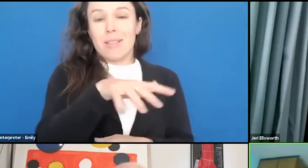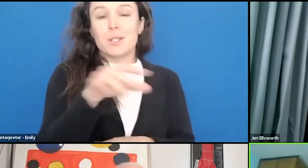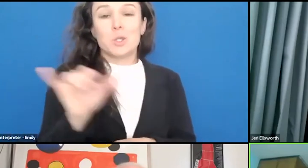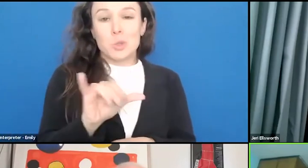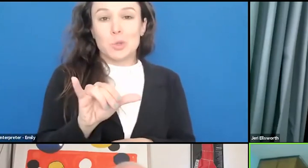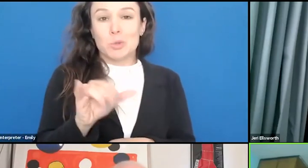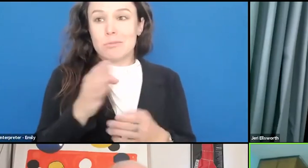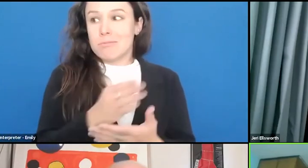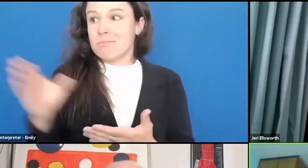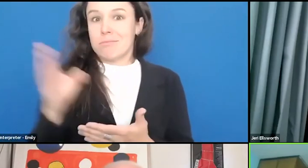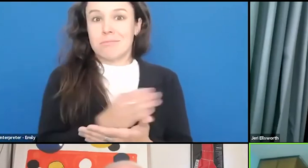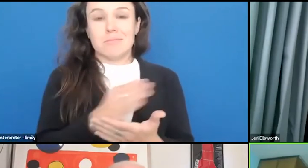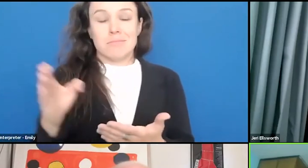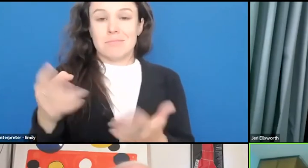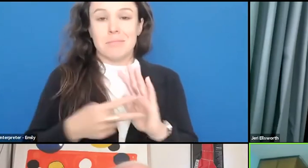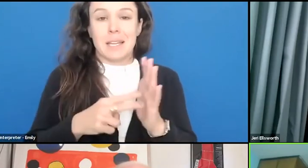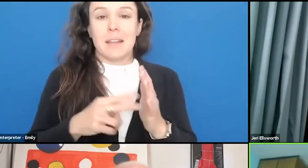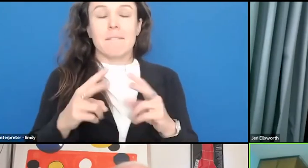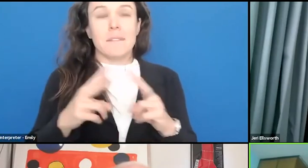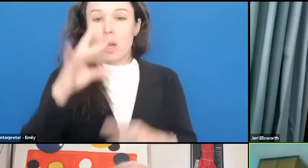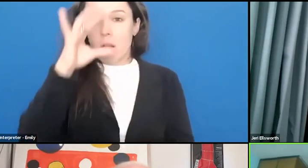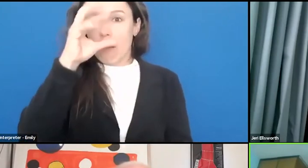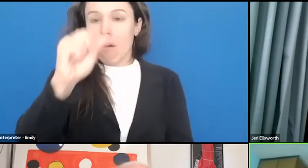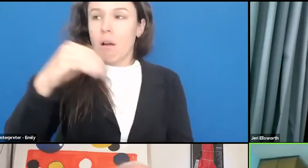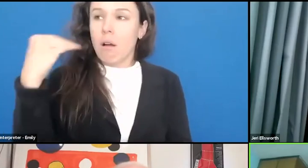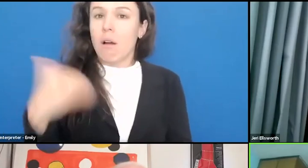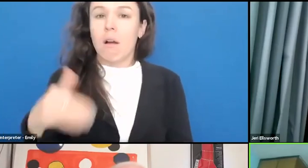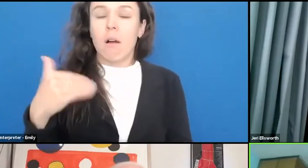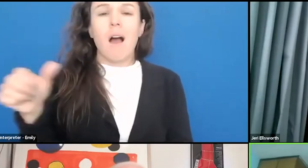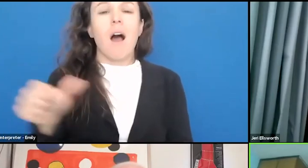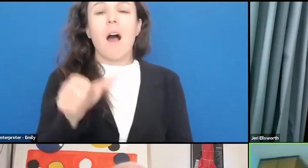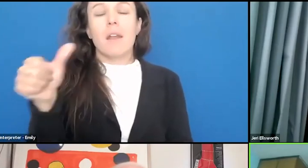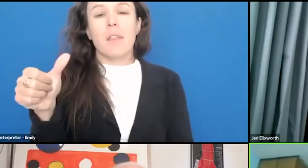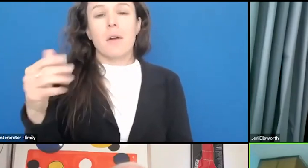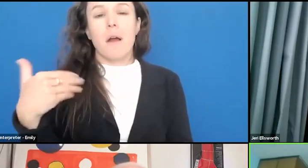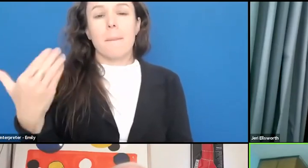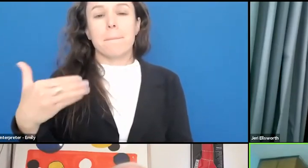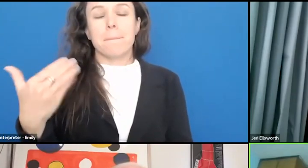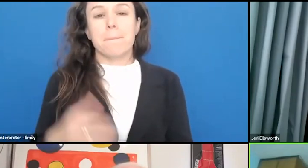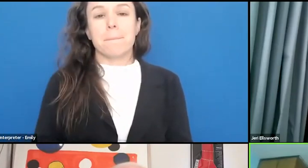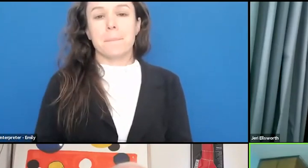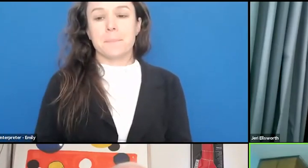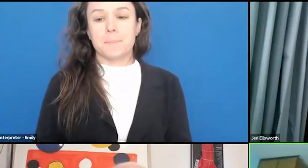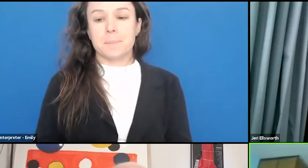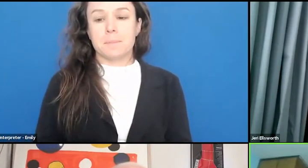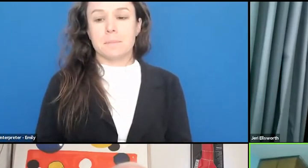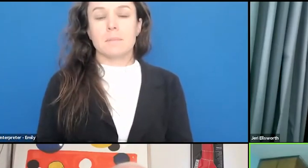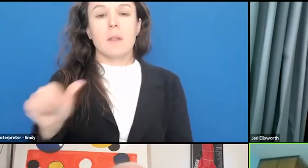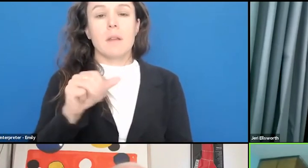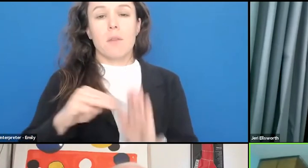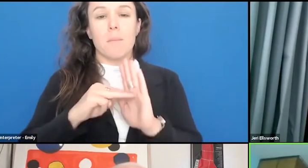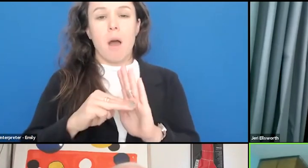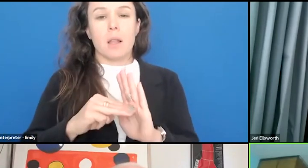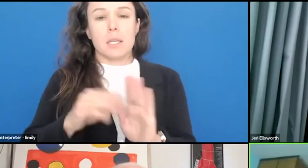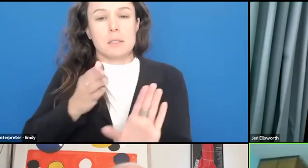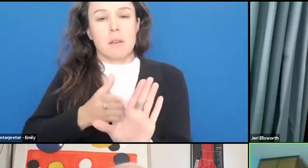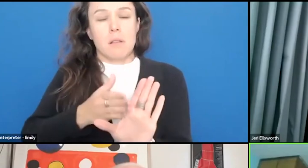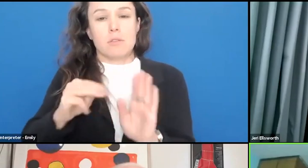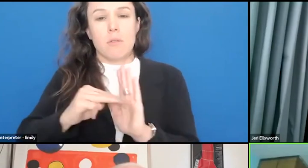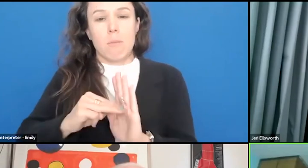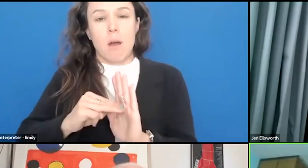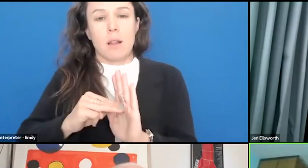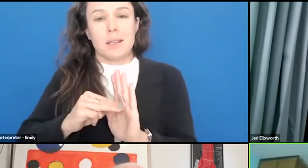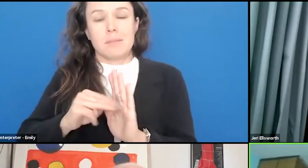compelling where parry something that was another modeling psychological modeling interactive of the